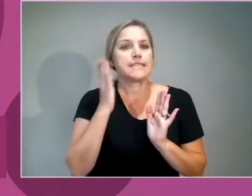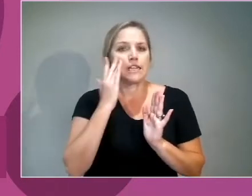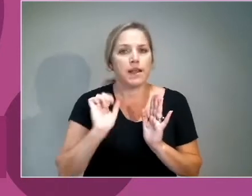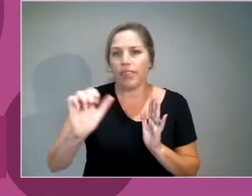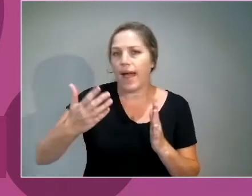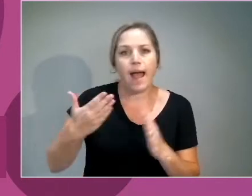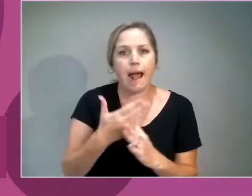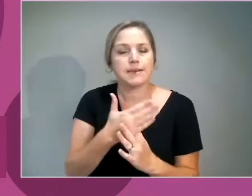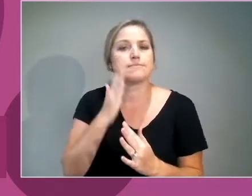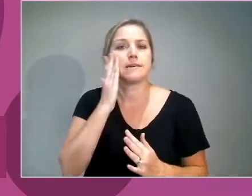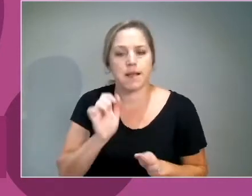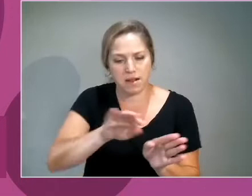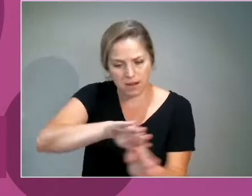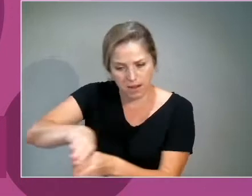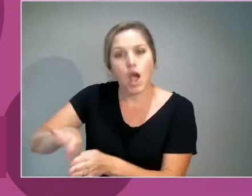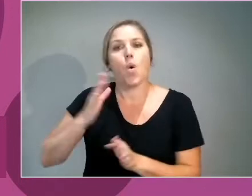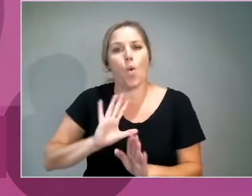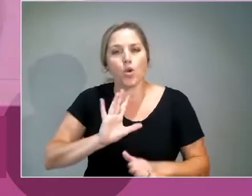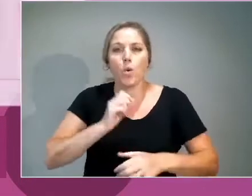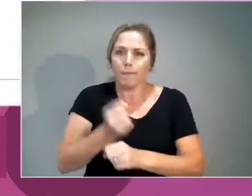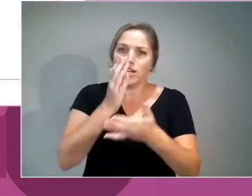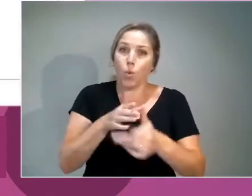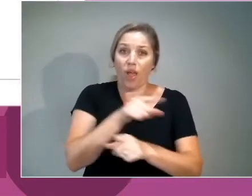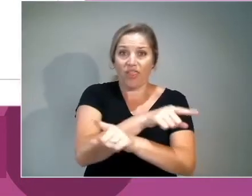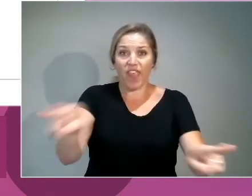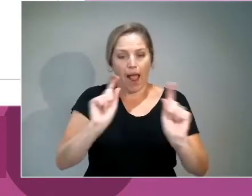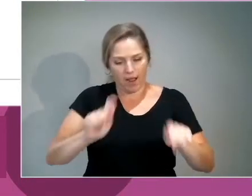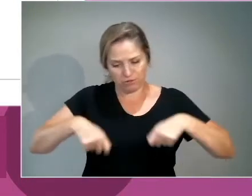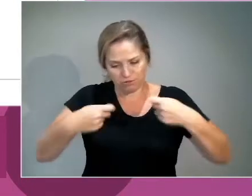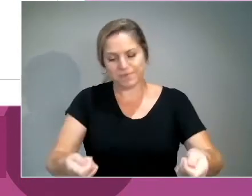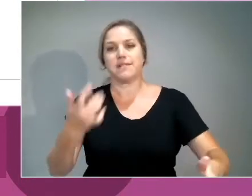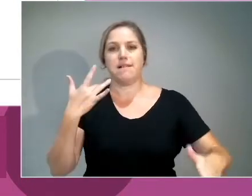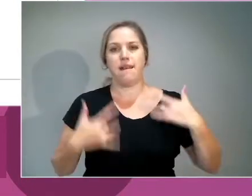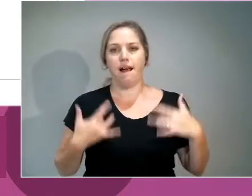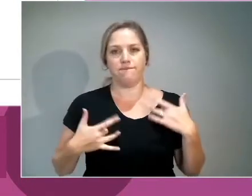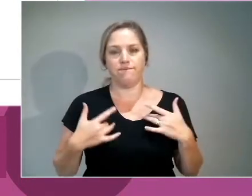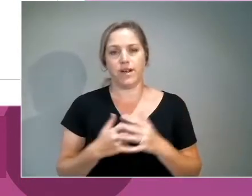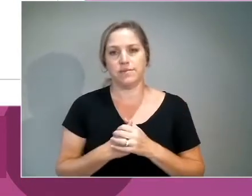to live what we call contributing life. So as we come to this intersect between your sector and